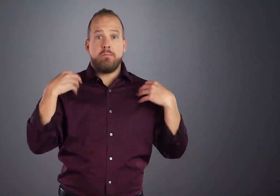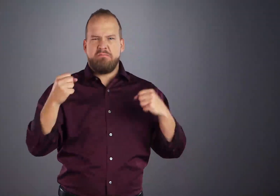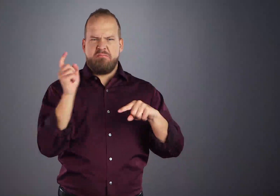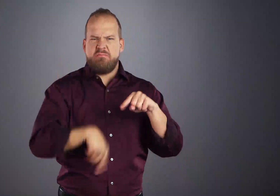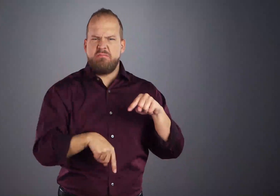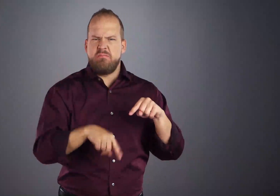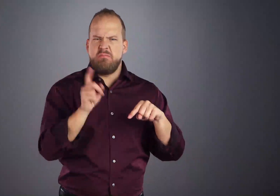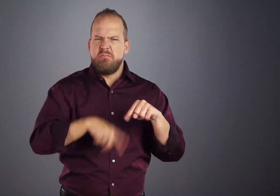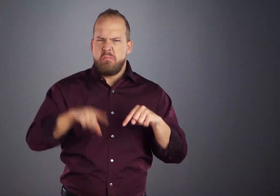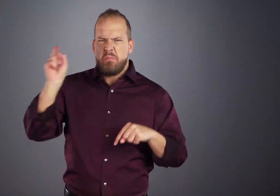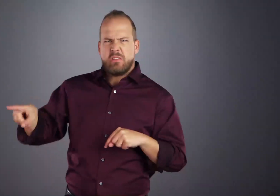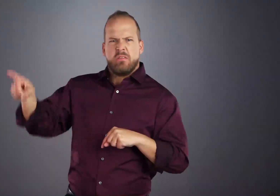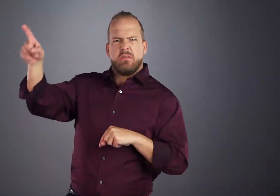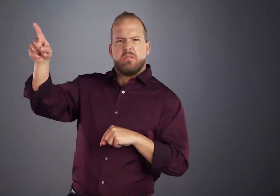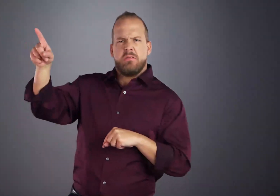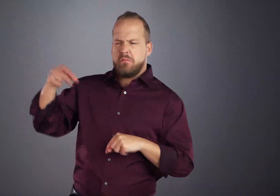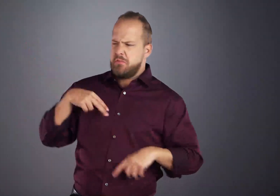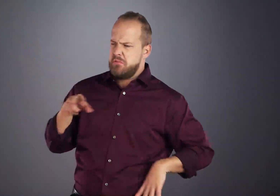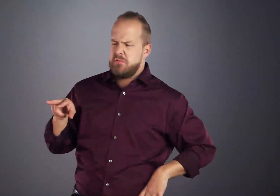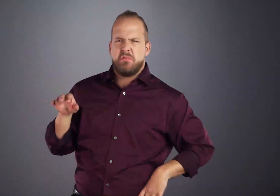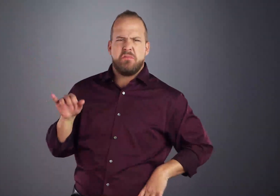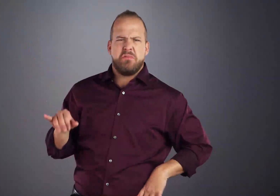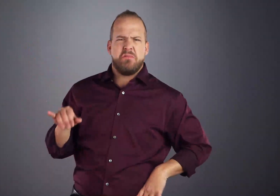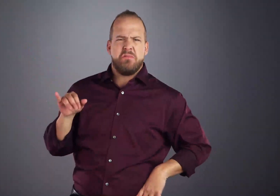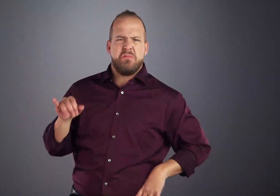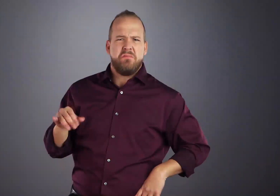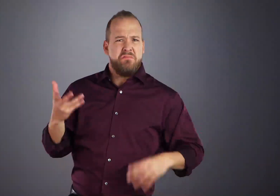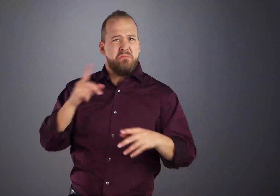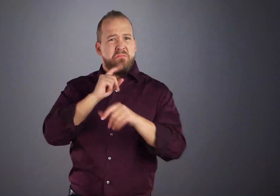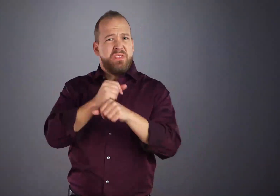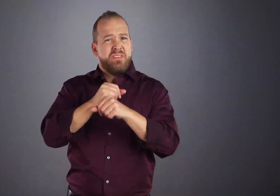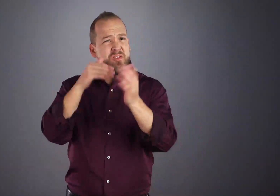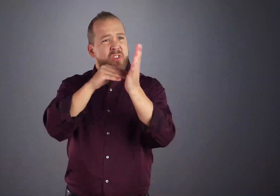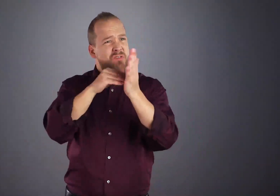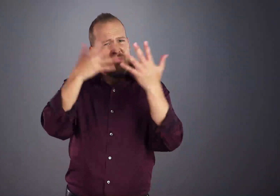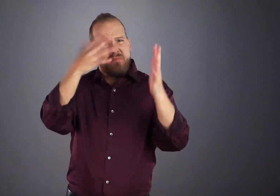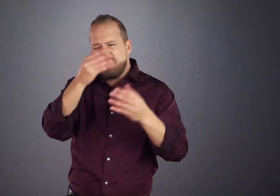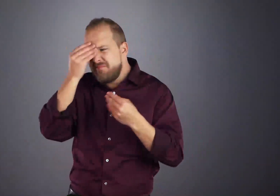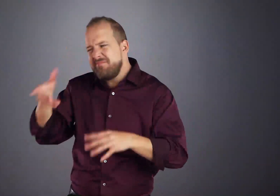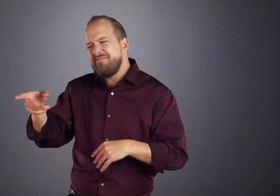His human will had failed. Doctors had pronounced him incurable.